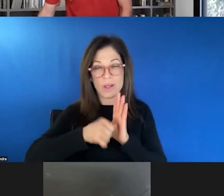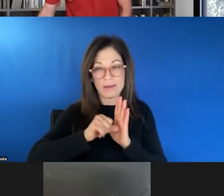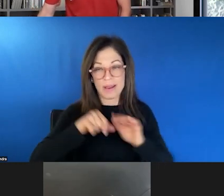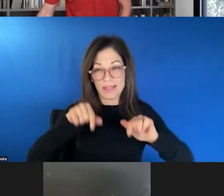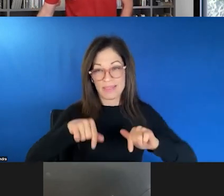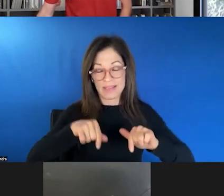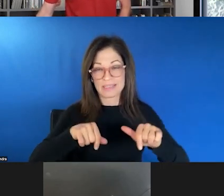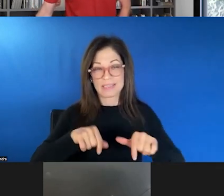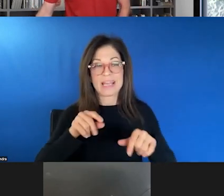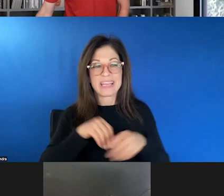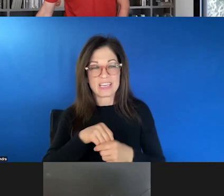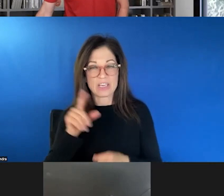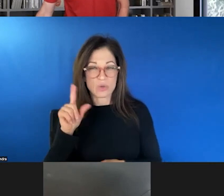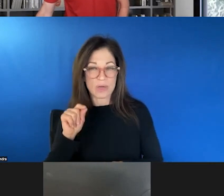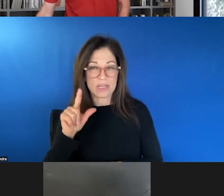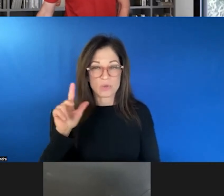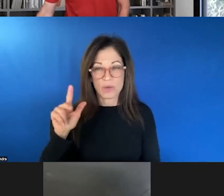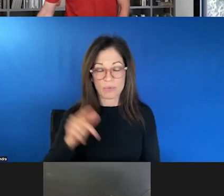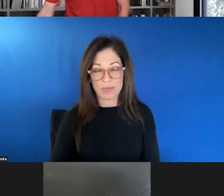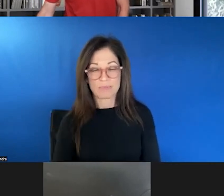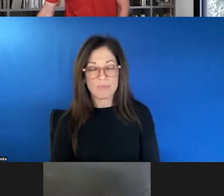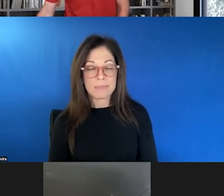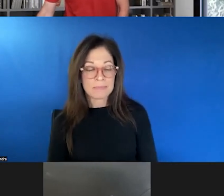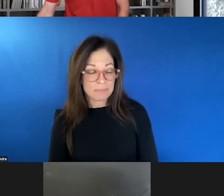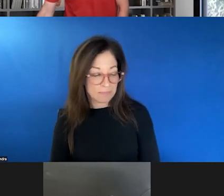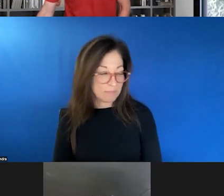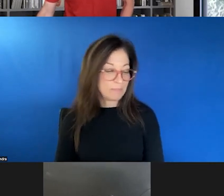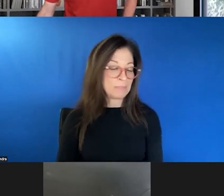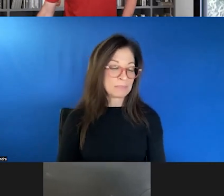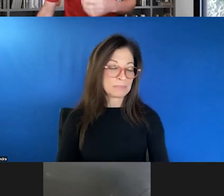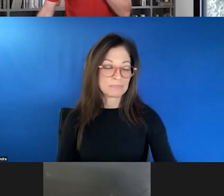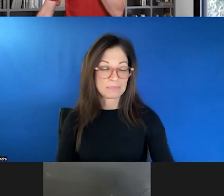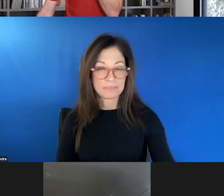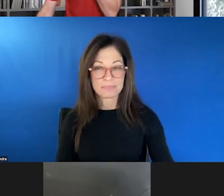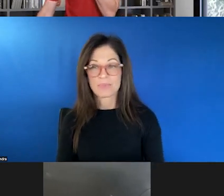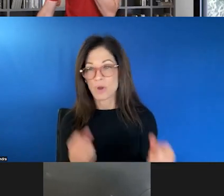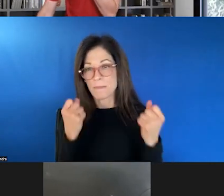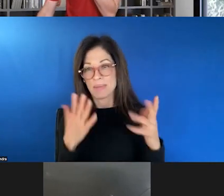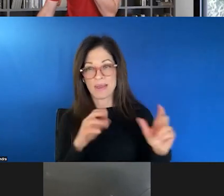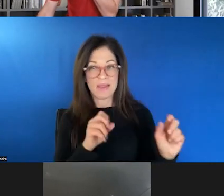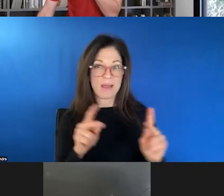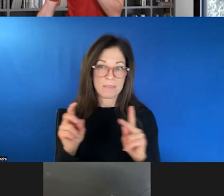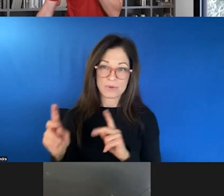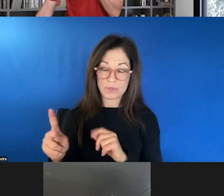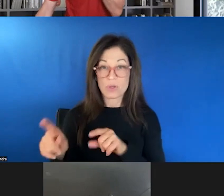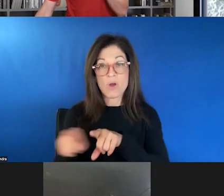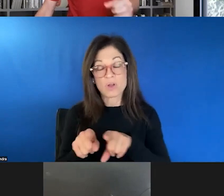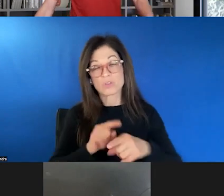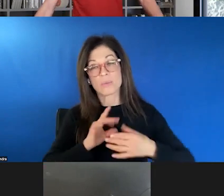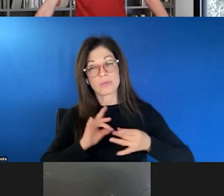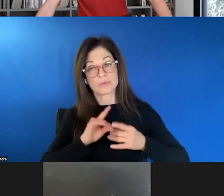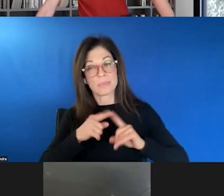2023. THERE WAS ALSO MENTIONED ABOUT DATA. MEDICAID IS A GREAT